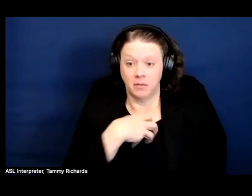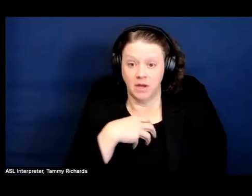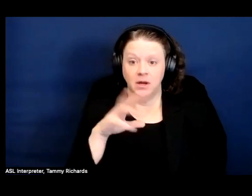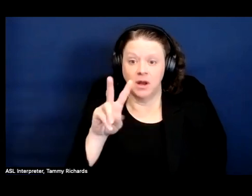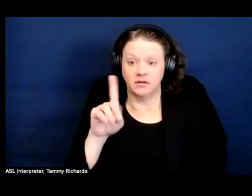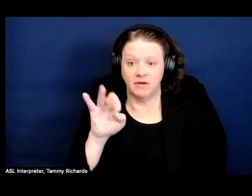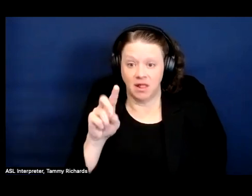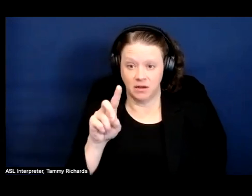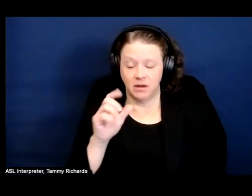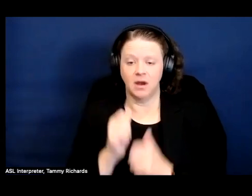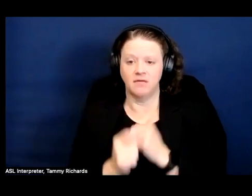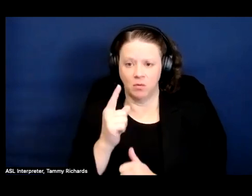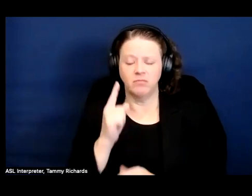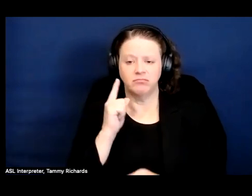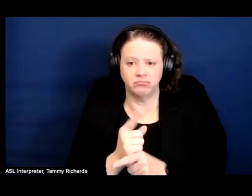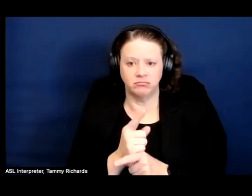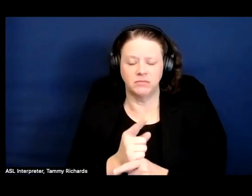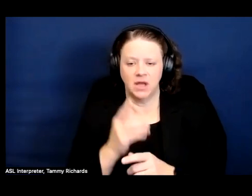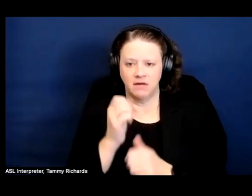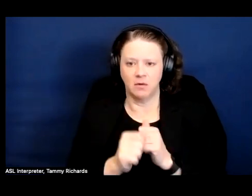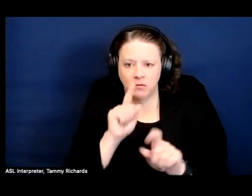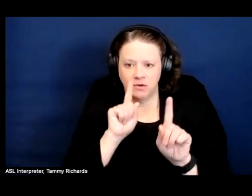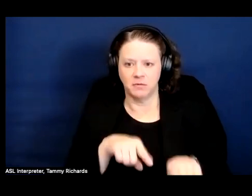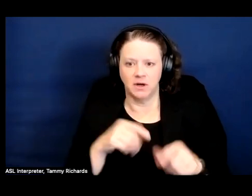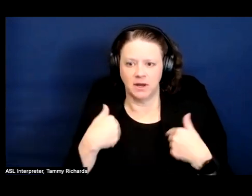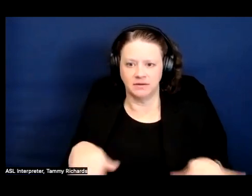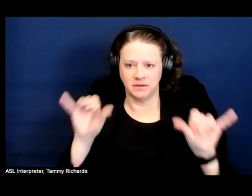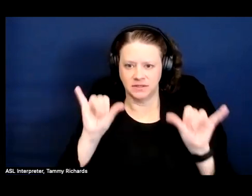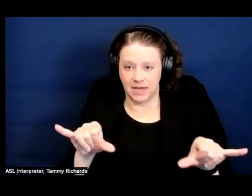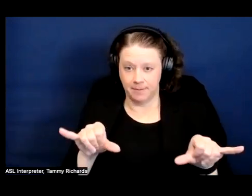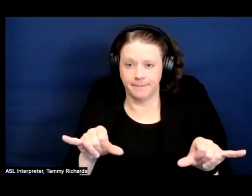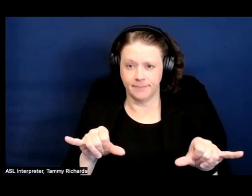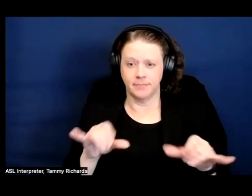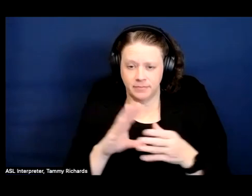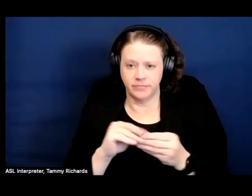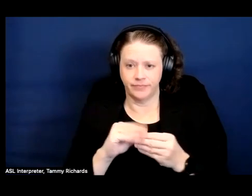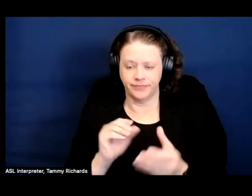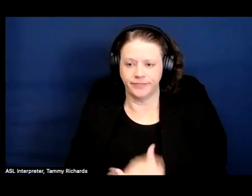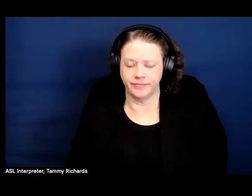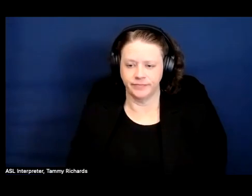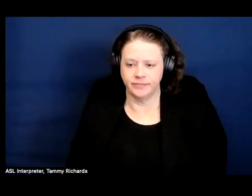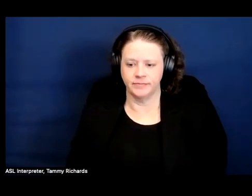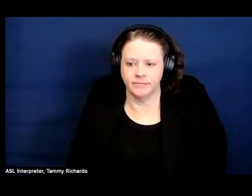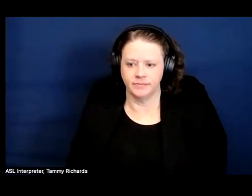"that it might be a problem at this unit." It's gonna be indicating preference, it's gonna be discouraging someone with a voucher from renting there